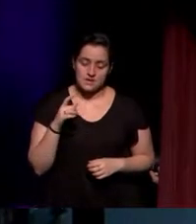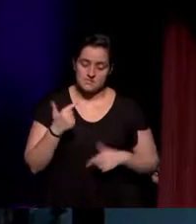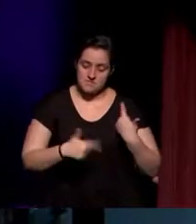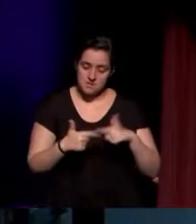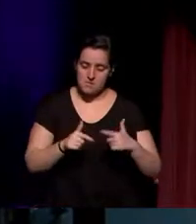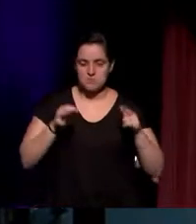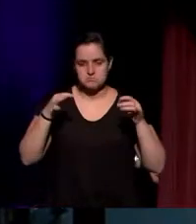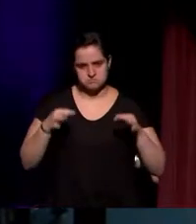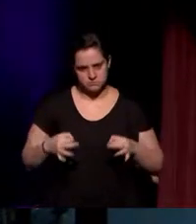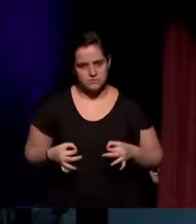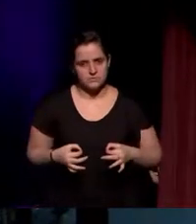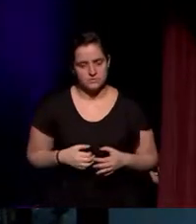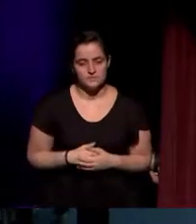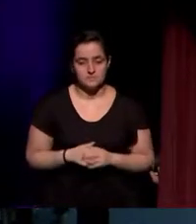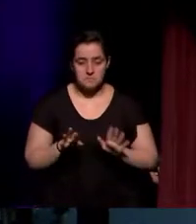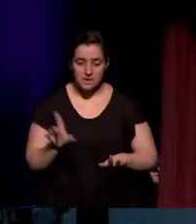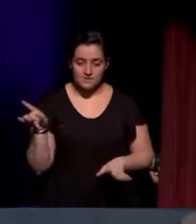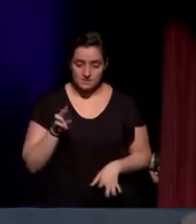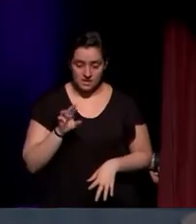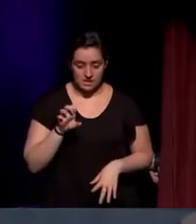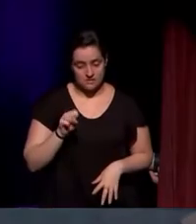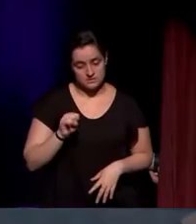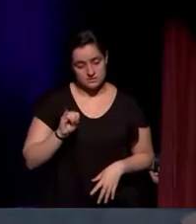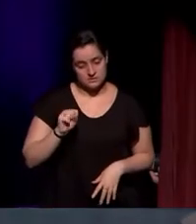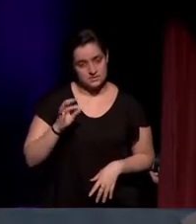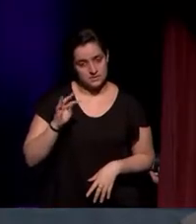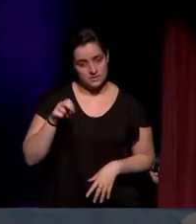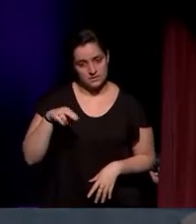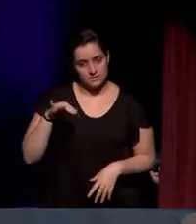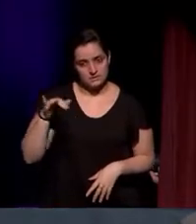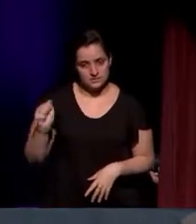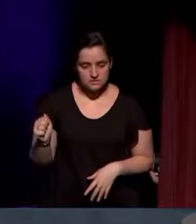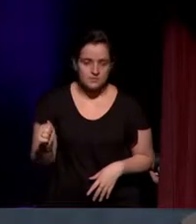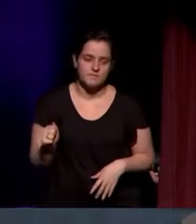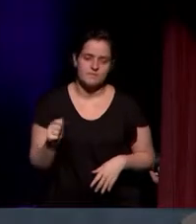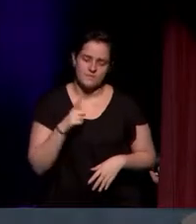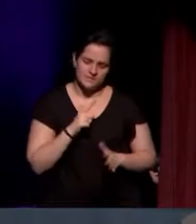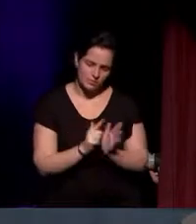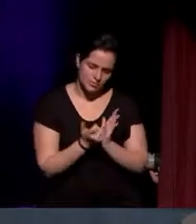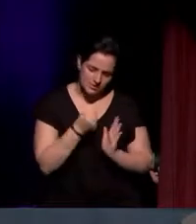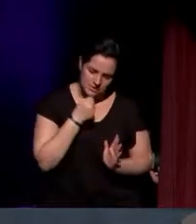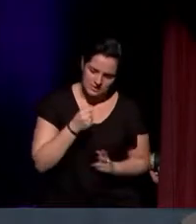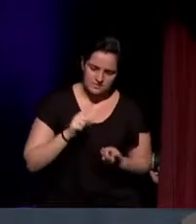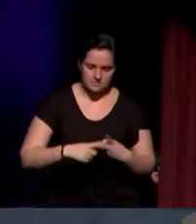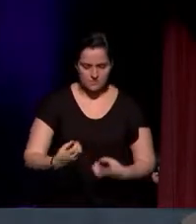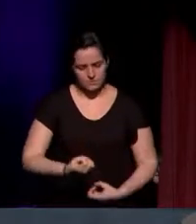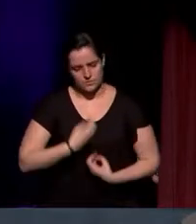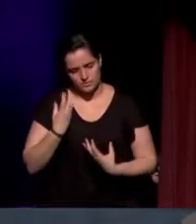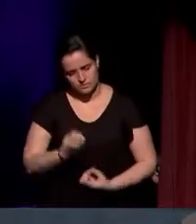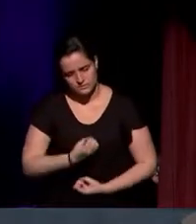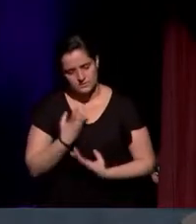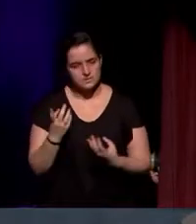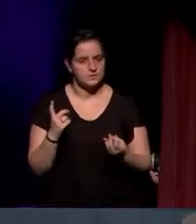And it's a resistance which also comes of writers, journalists, poets, etc.